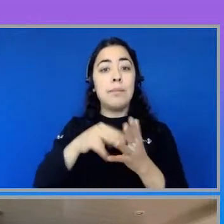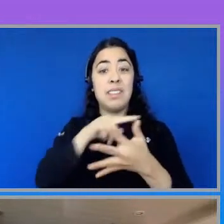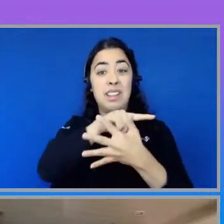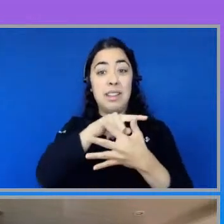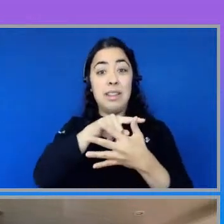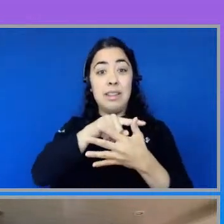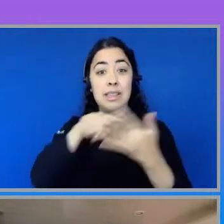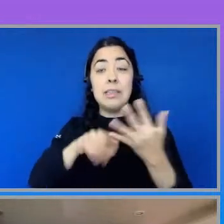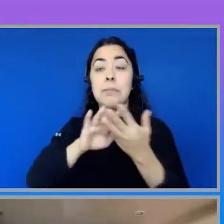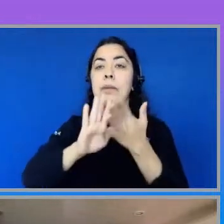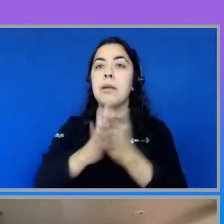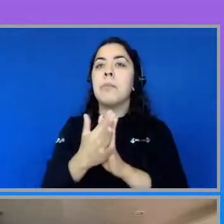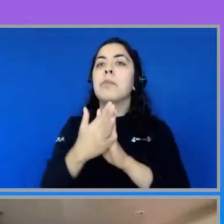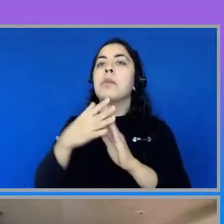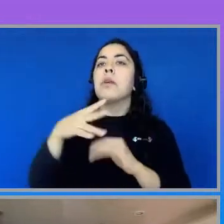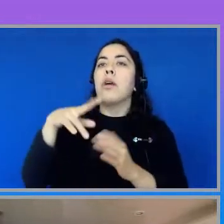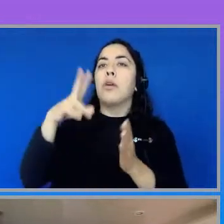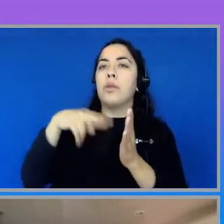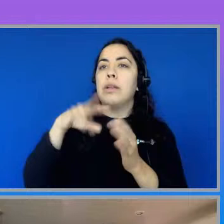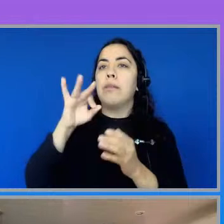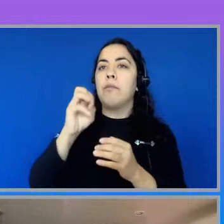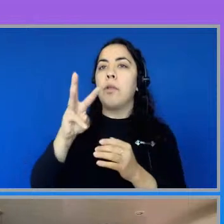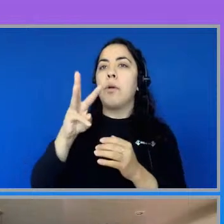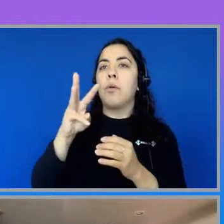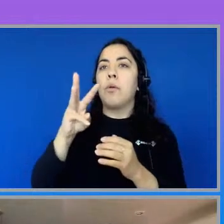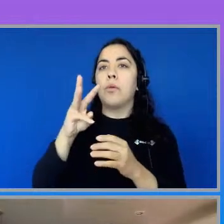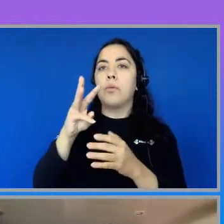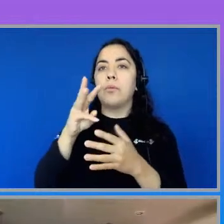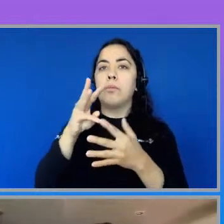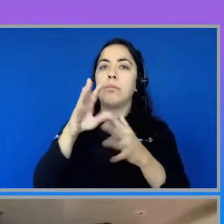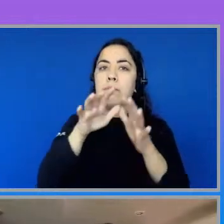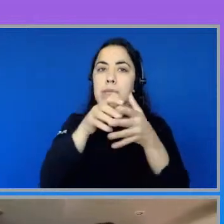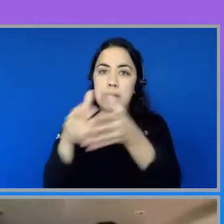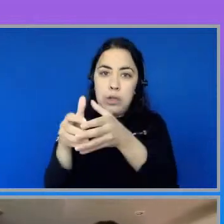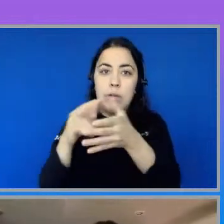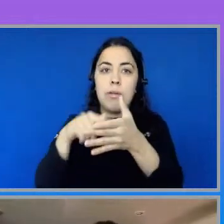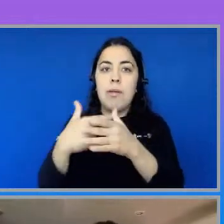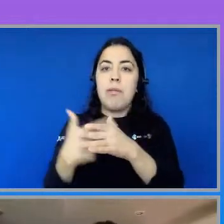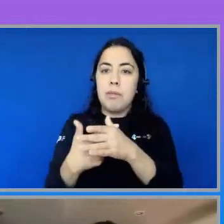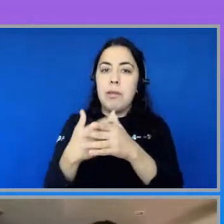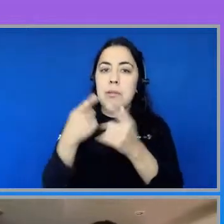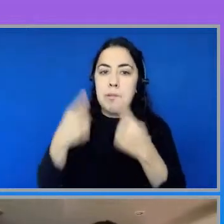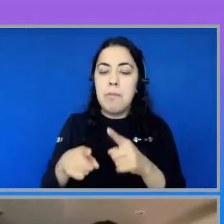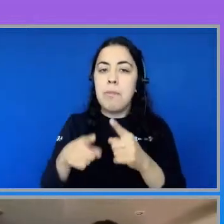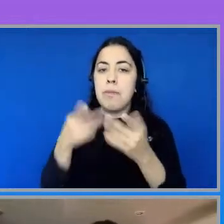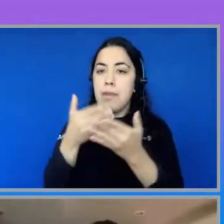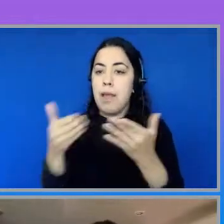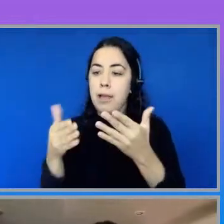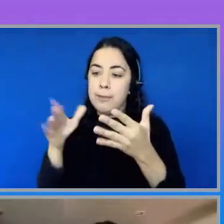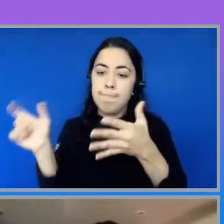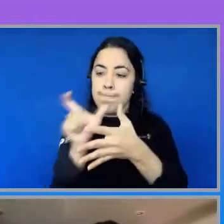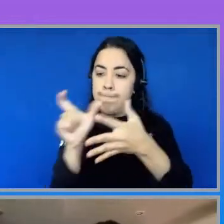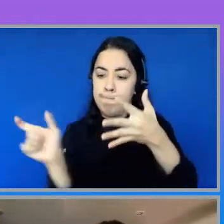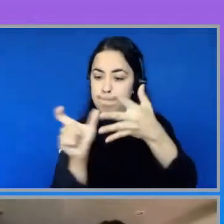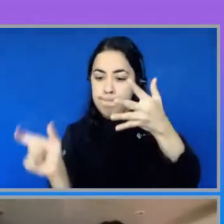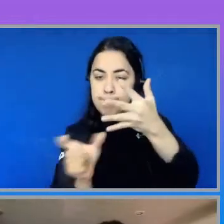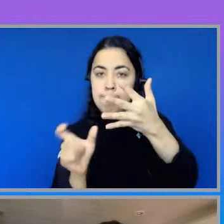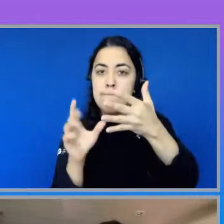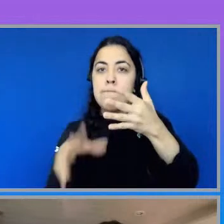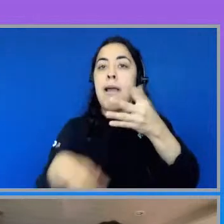become a reading flow container. And the items are then ordered based on the value given to the